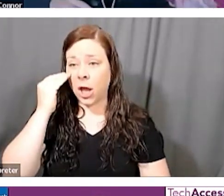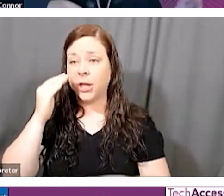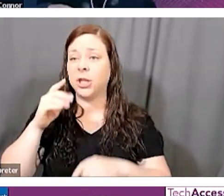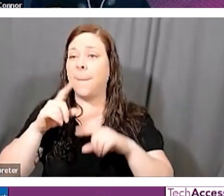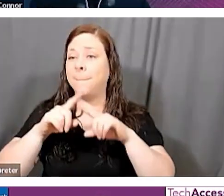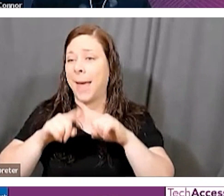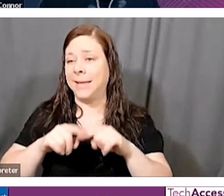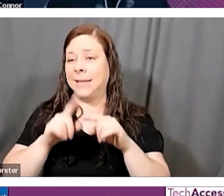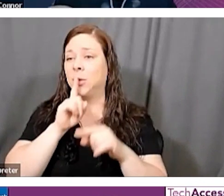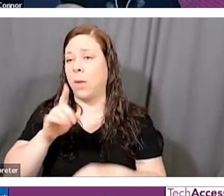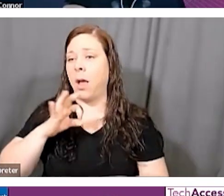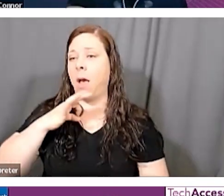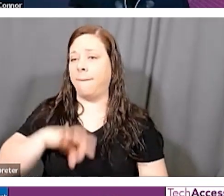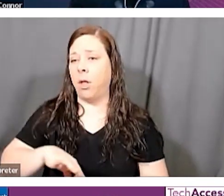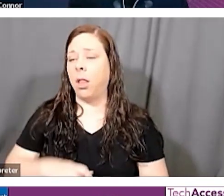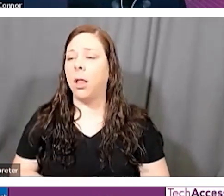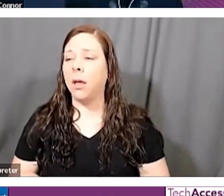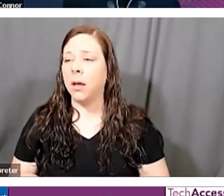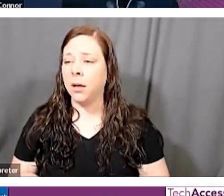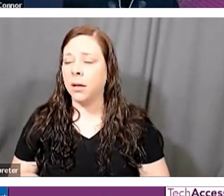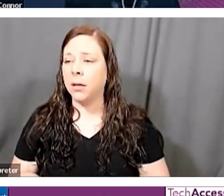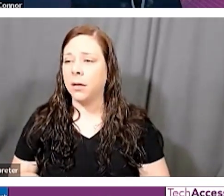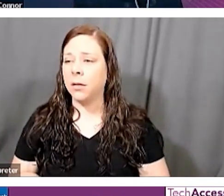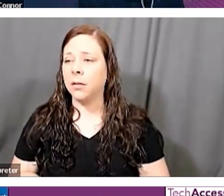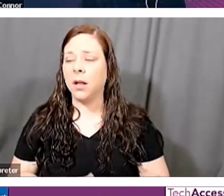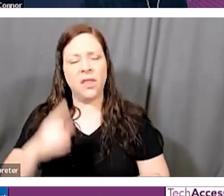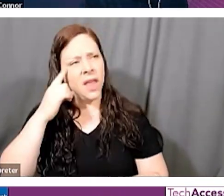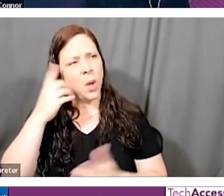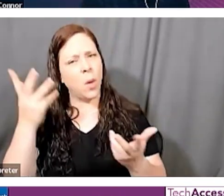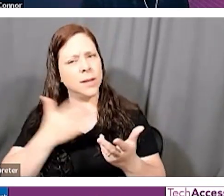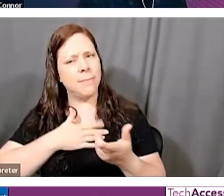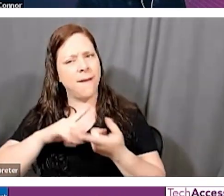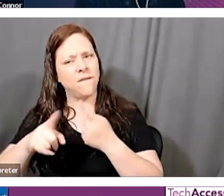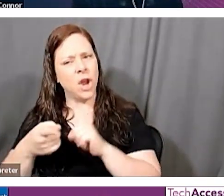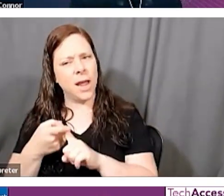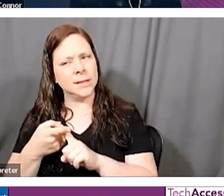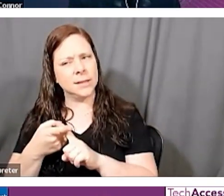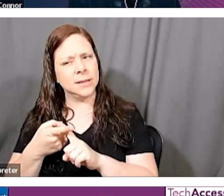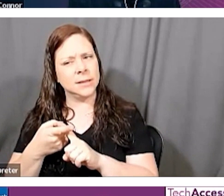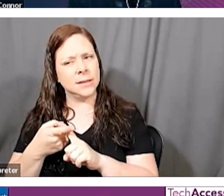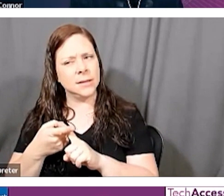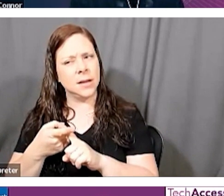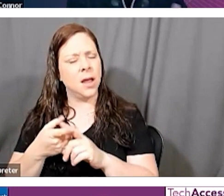if we think what would the you know, my friends with ADHD, what would their approach be to this learning?